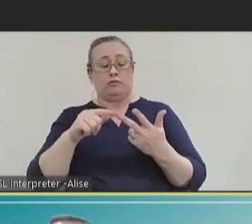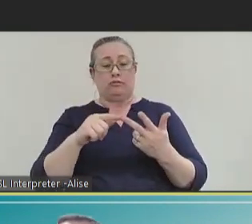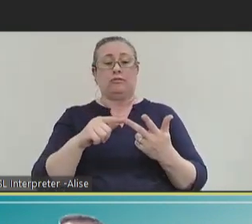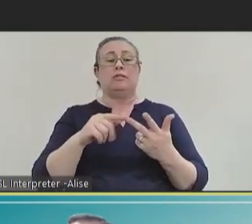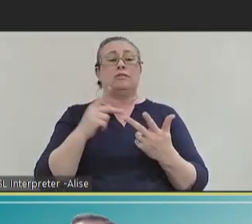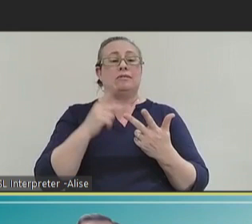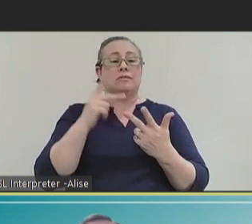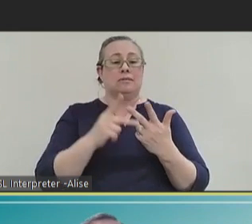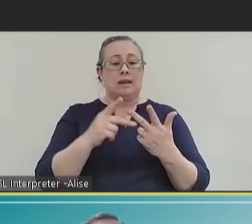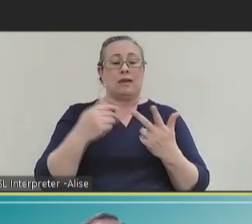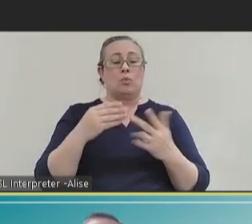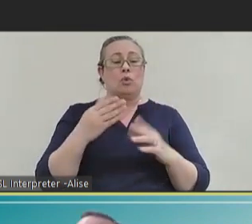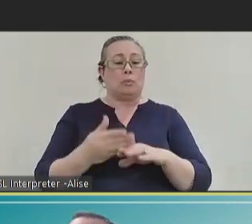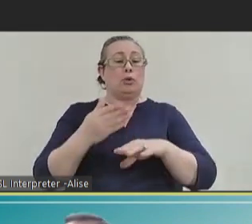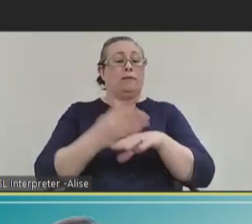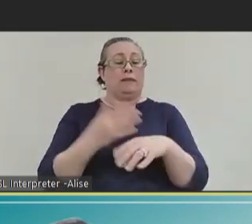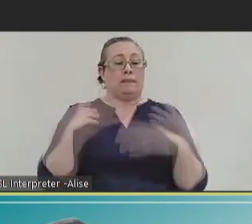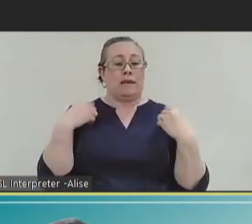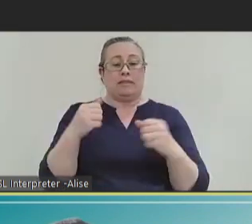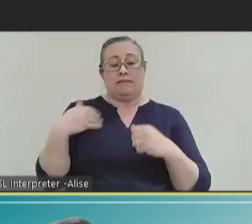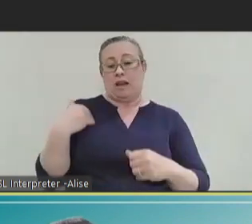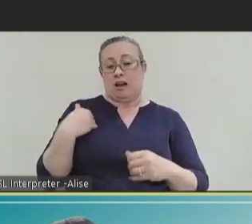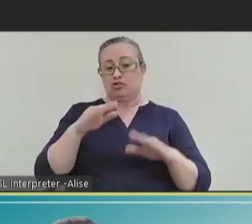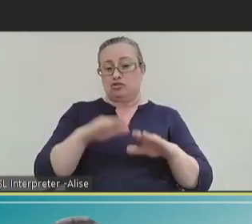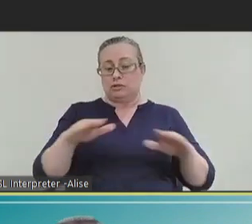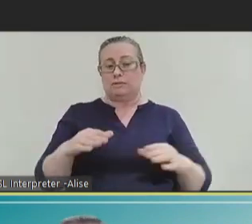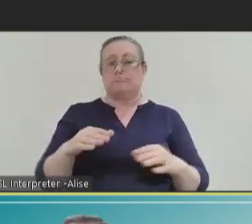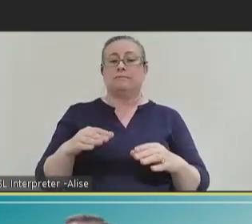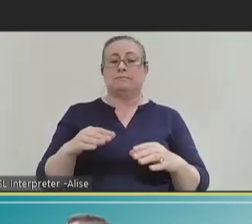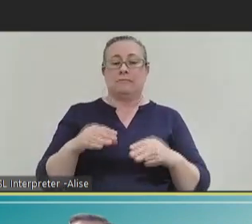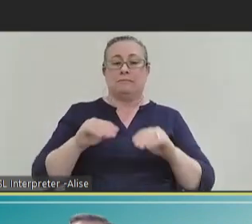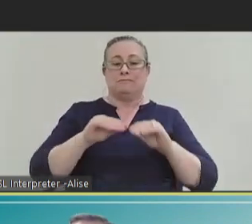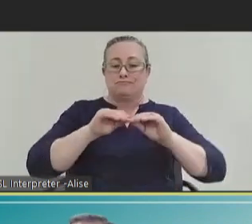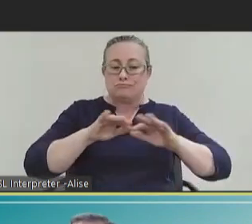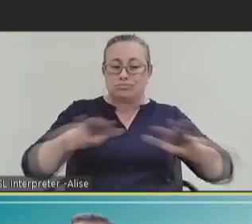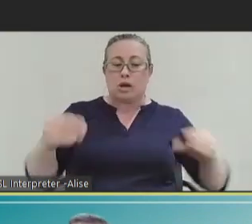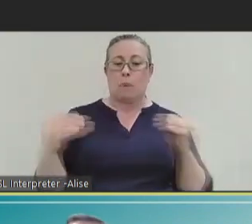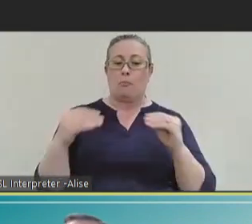of young children, expanding vaccination coverage through partnerships with early